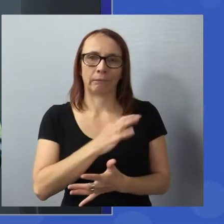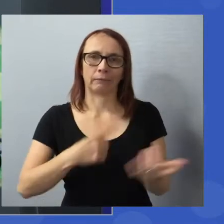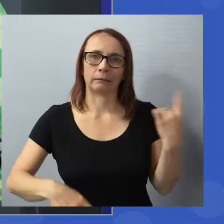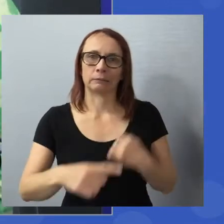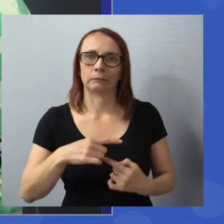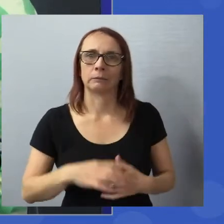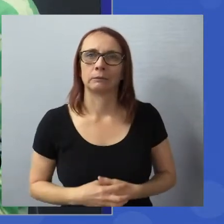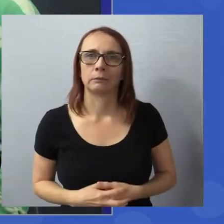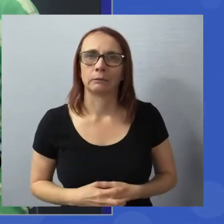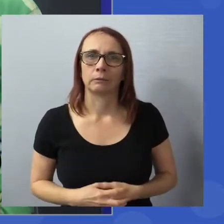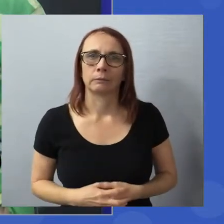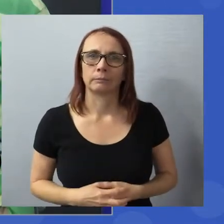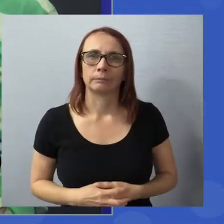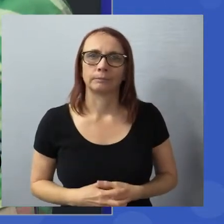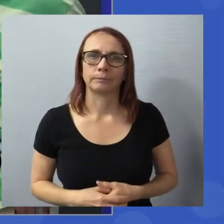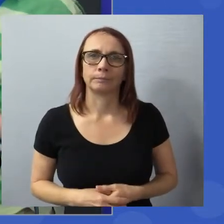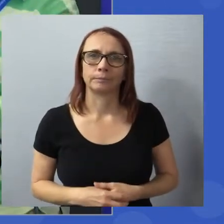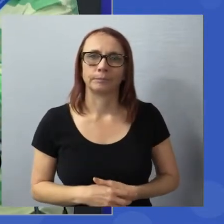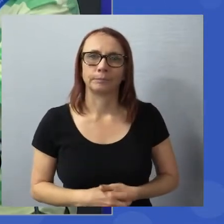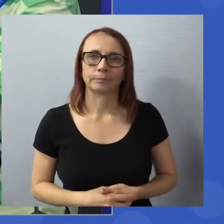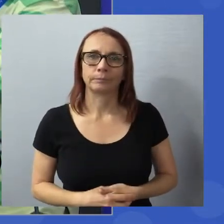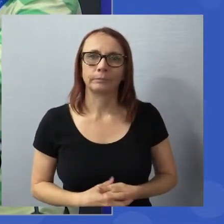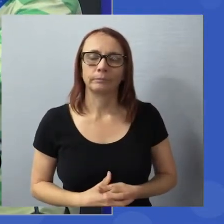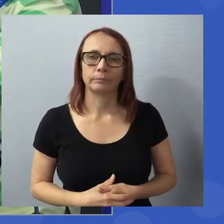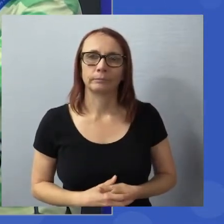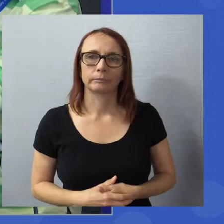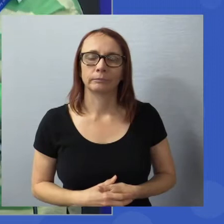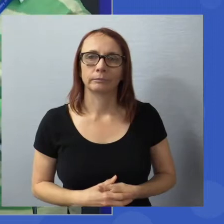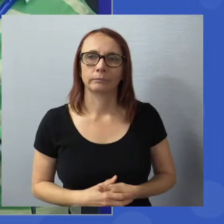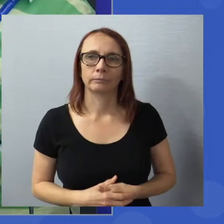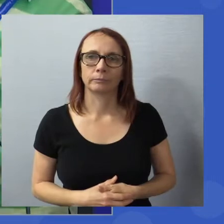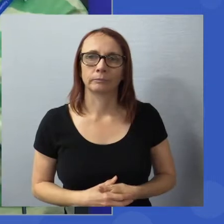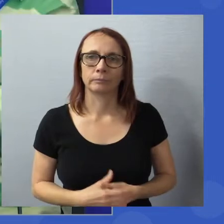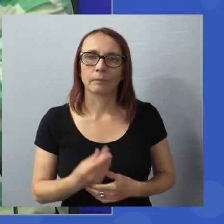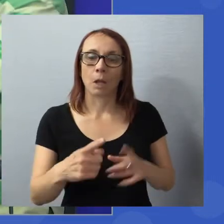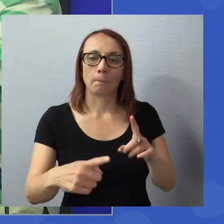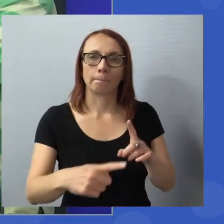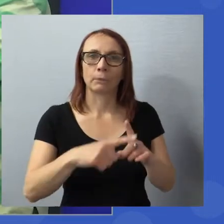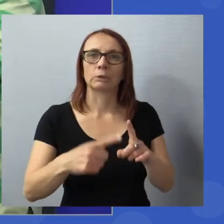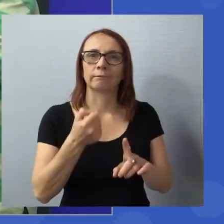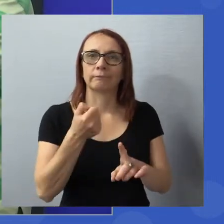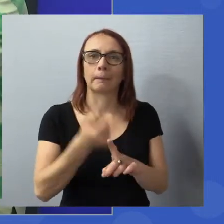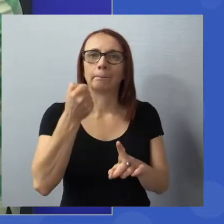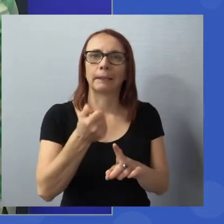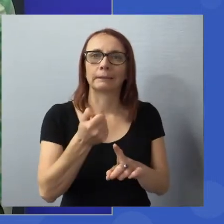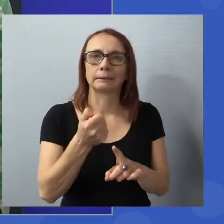Giusti we felt some of the positive impacts which includes a cleaner